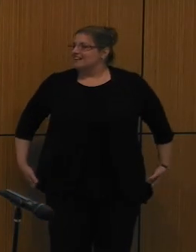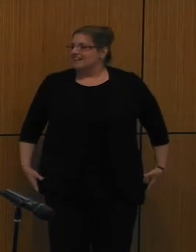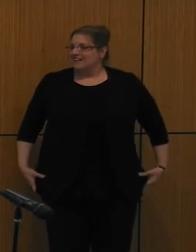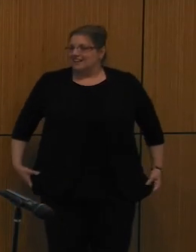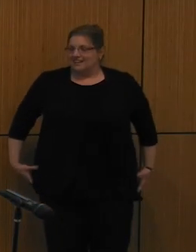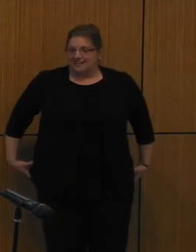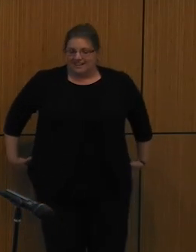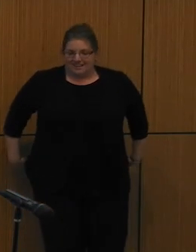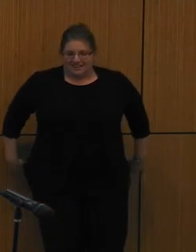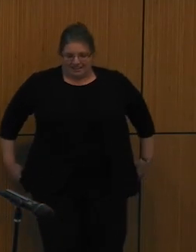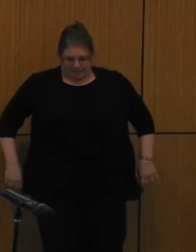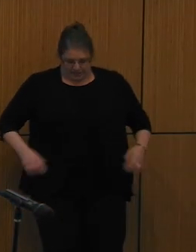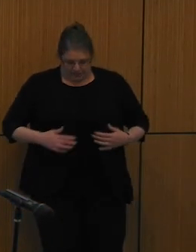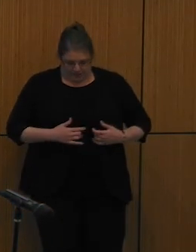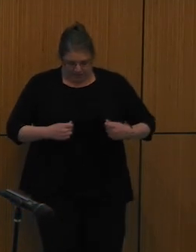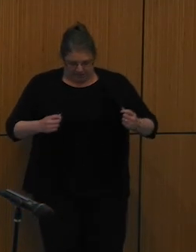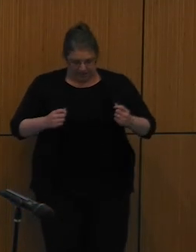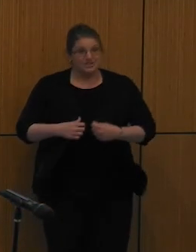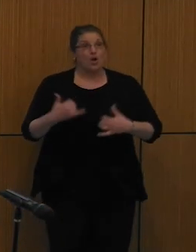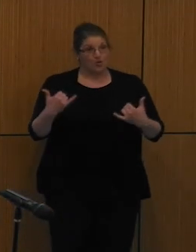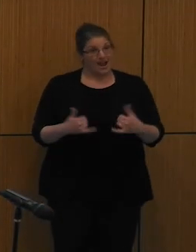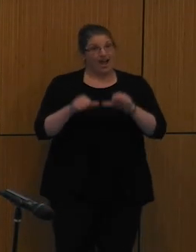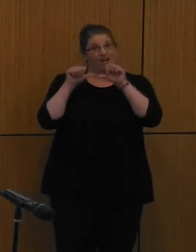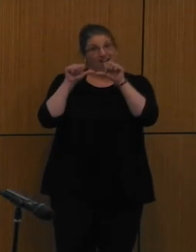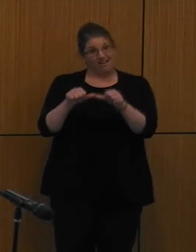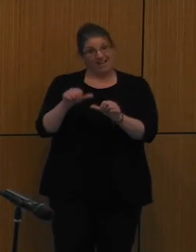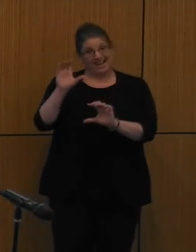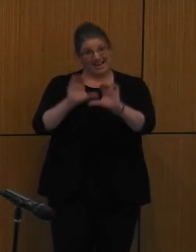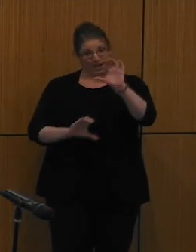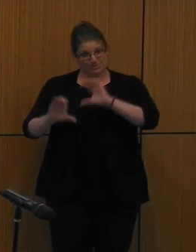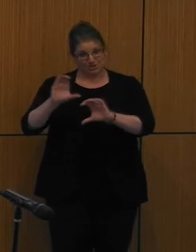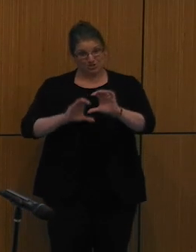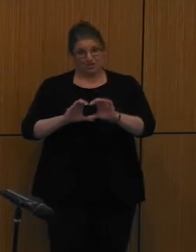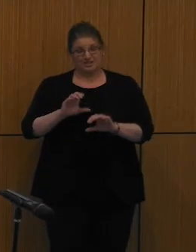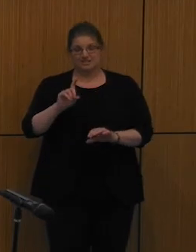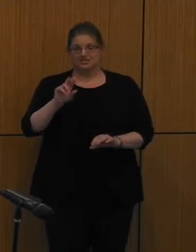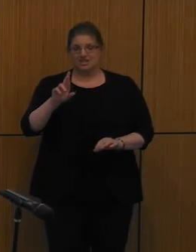All right. Sticking with the theme of chemistry, we're going to welcome Doctor Sabrina Sobel to the stage.